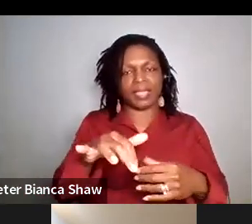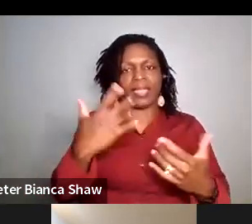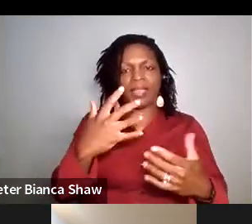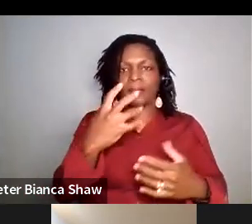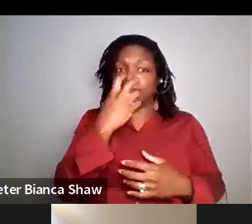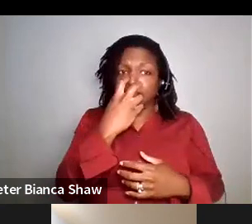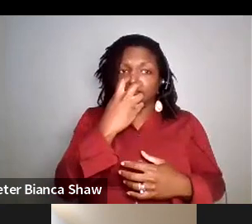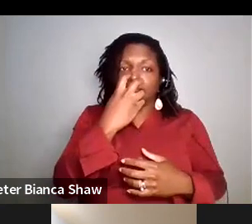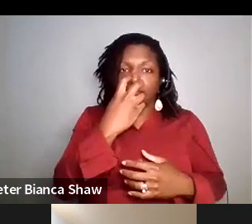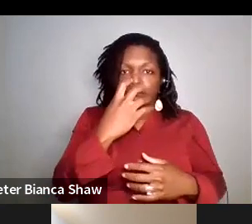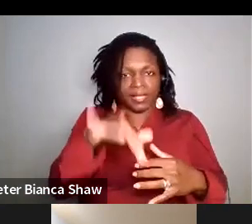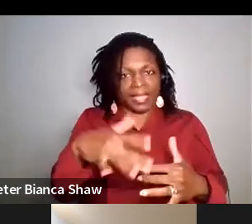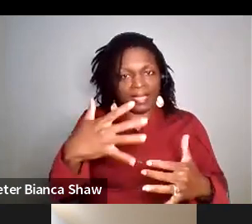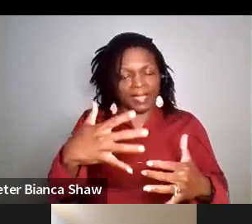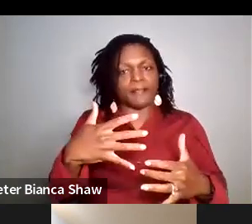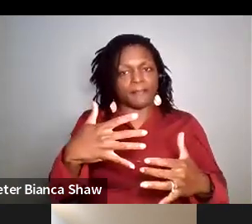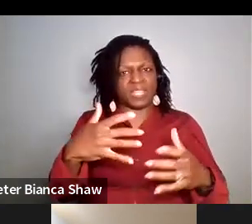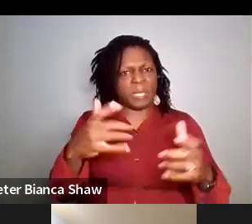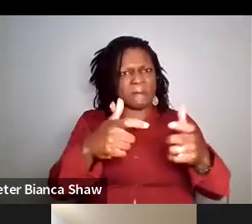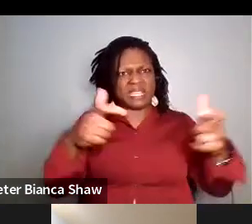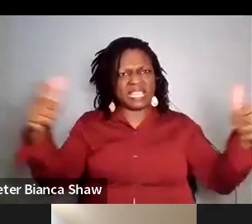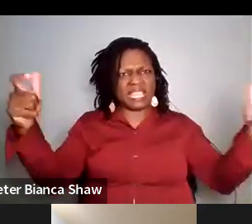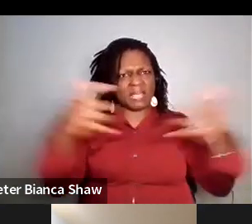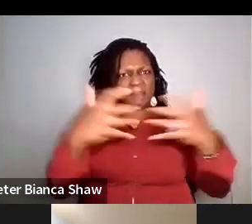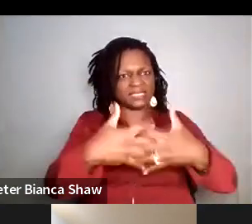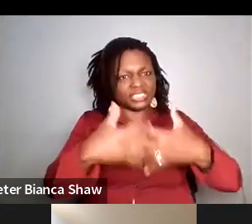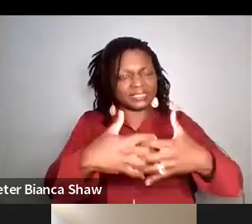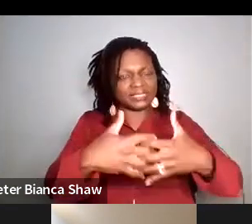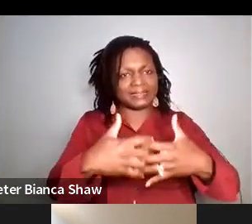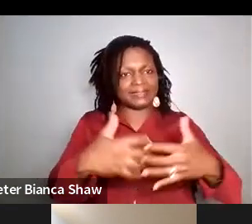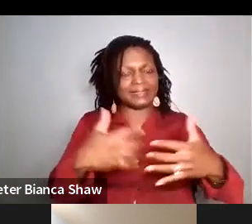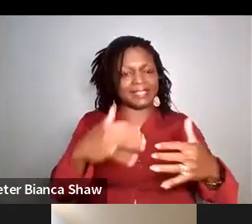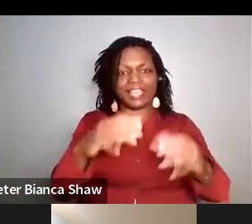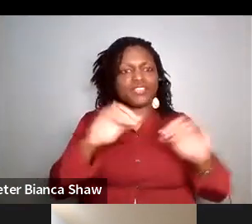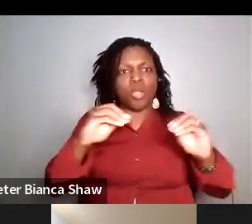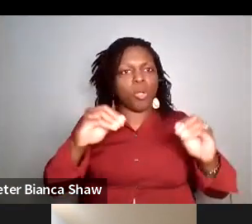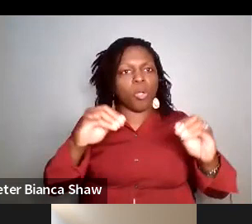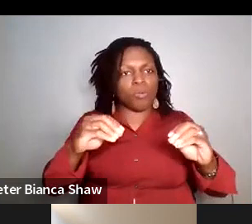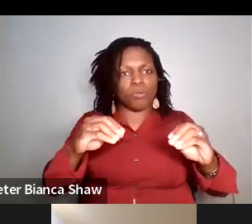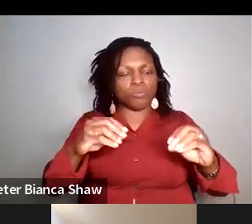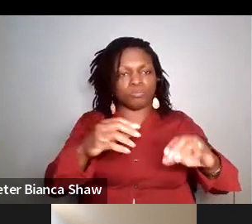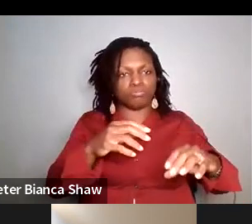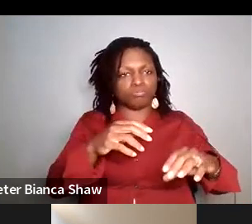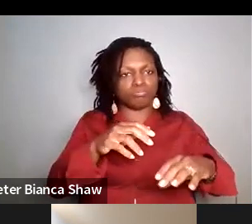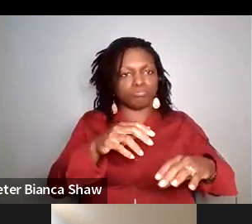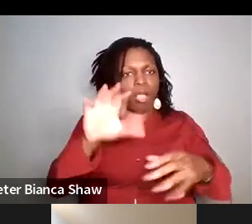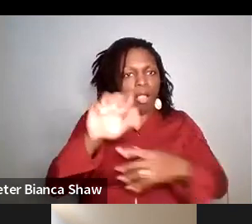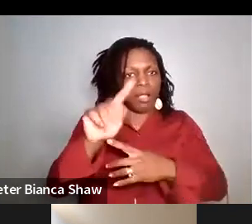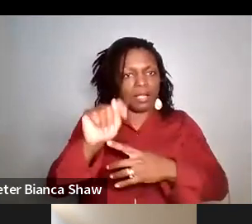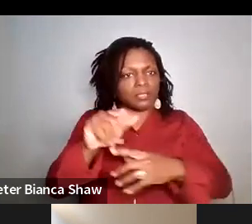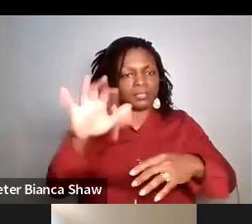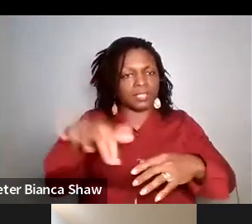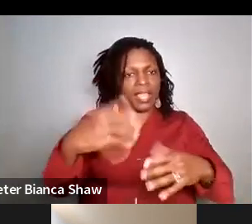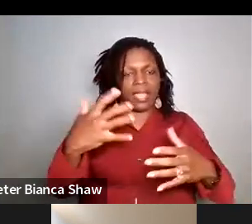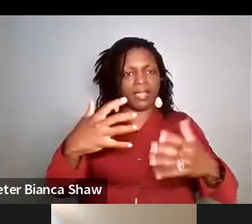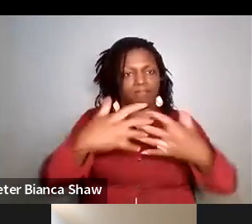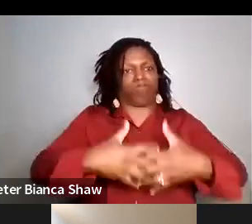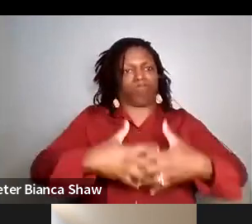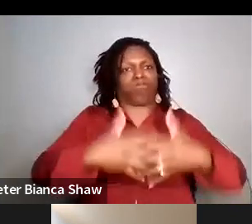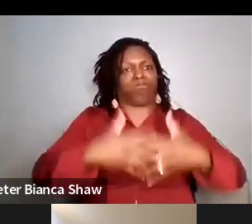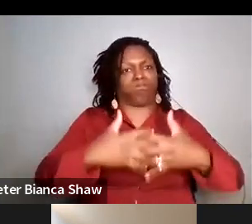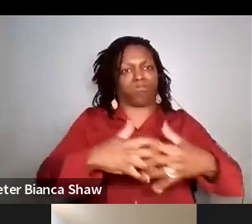And there was no rolling cart for it so I couldn't get around the house with that, and I distinctly remember my dad made this rolling cart on a Pdc.